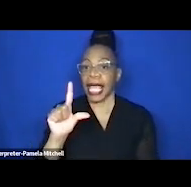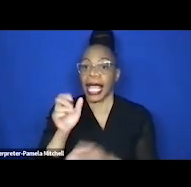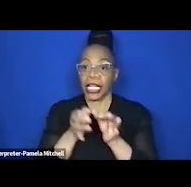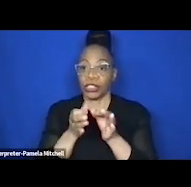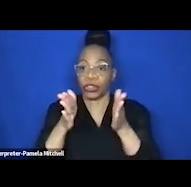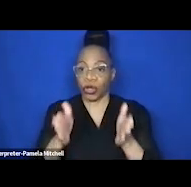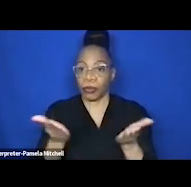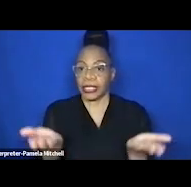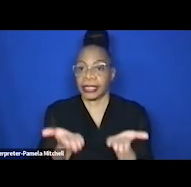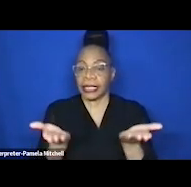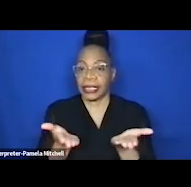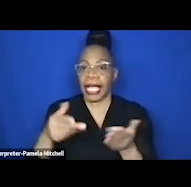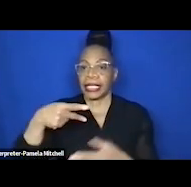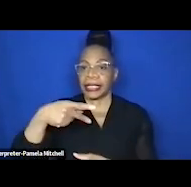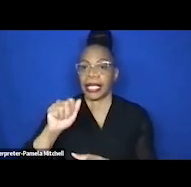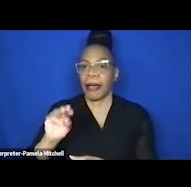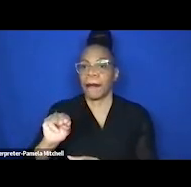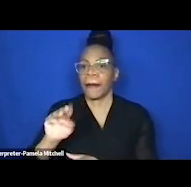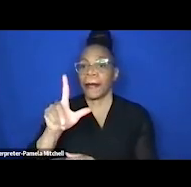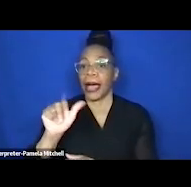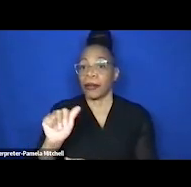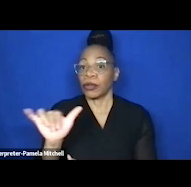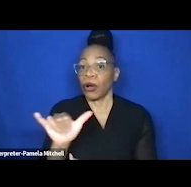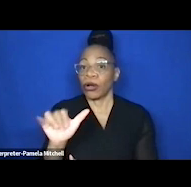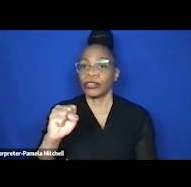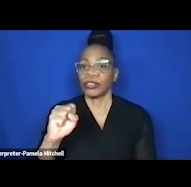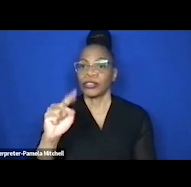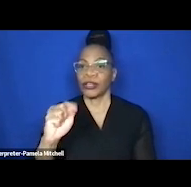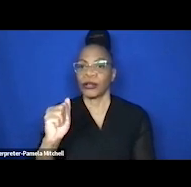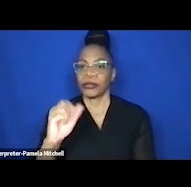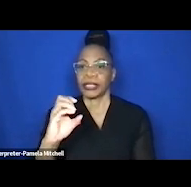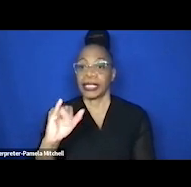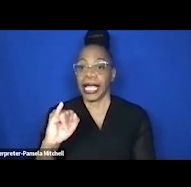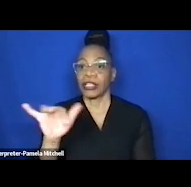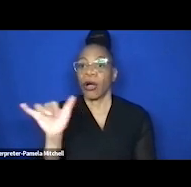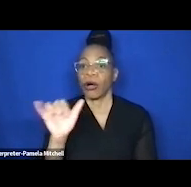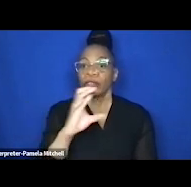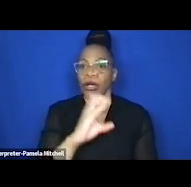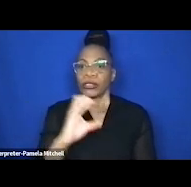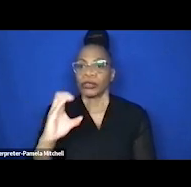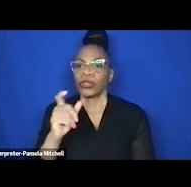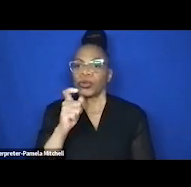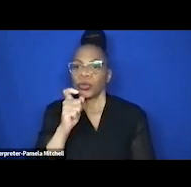by Pamela and Stacy and also close captioning by Brenda. So we're really glad